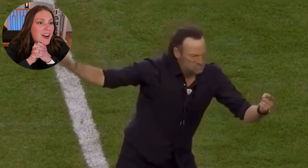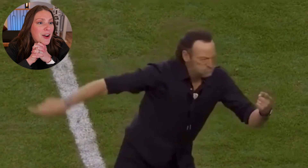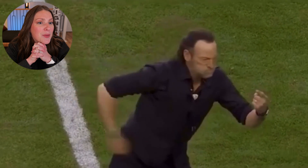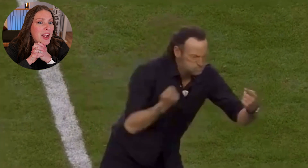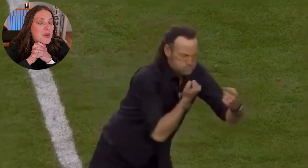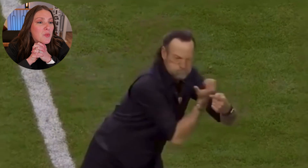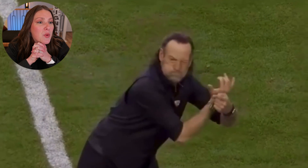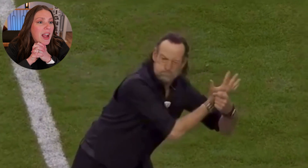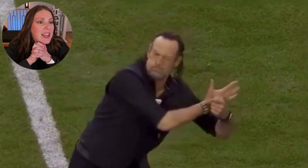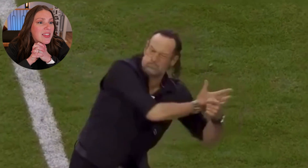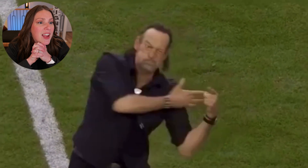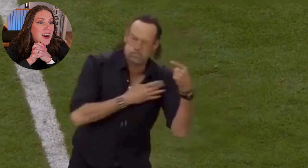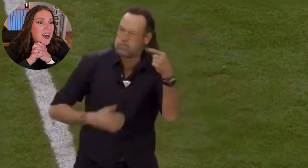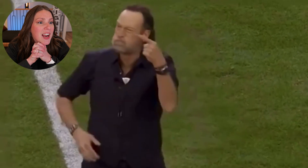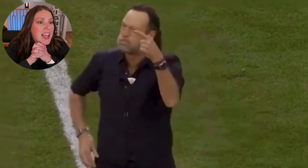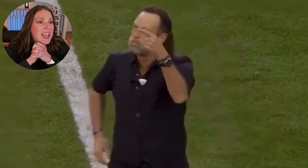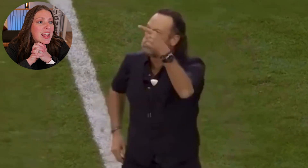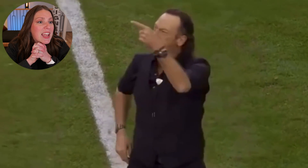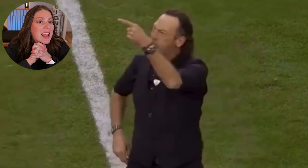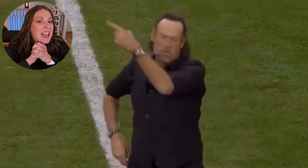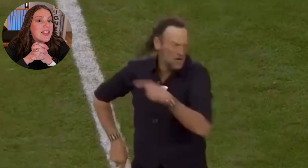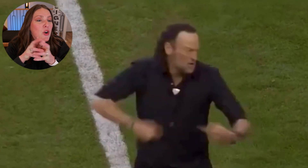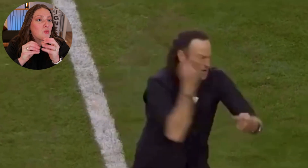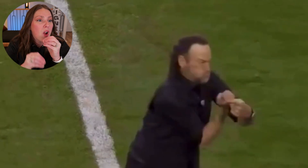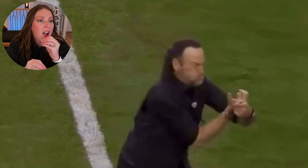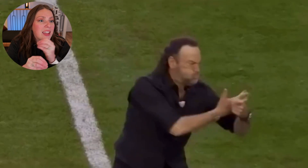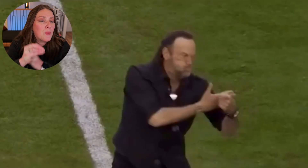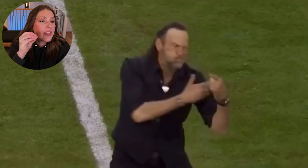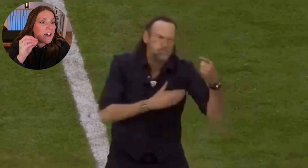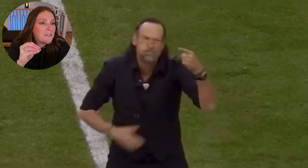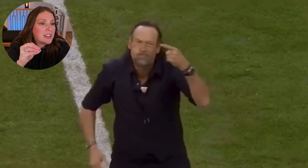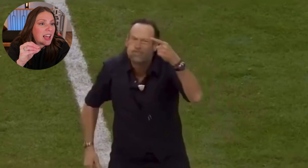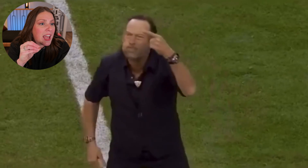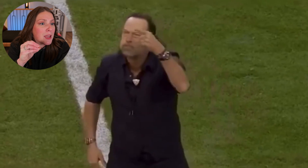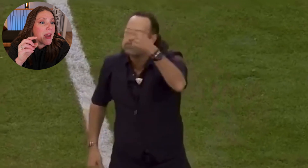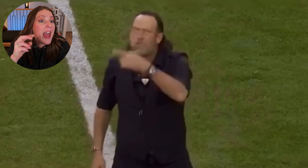All right. Right there, the rocket with that flame.